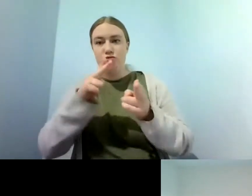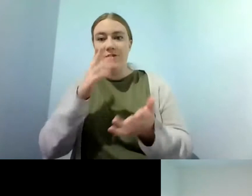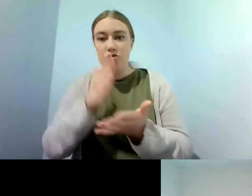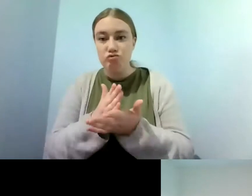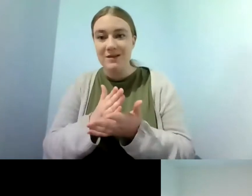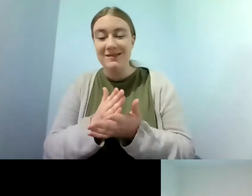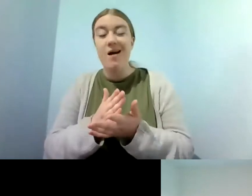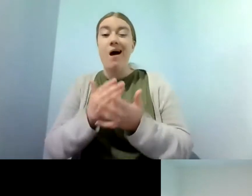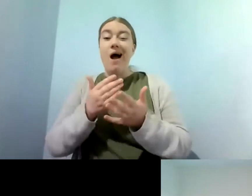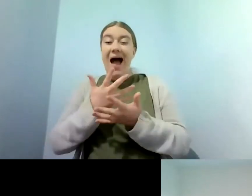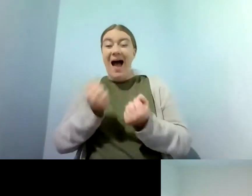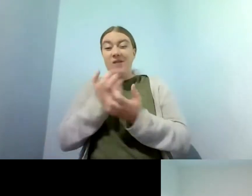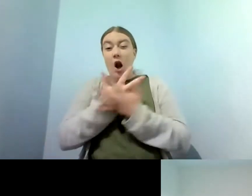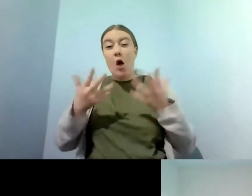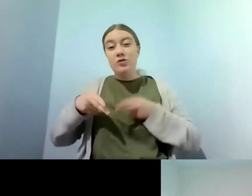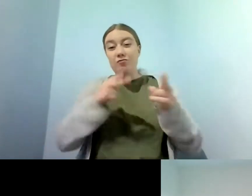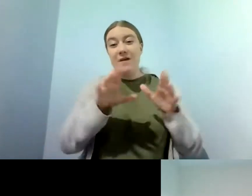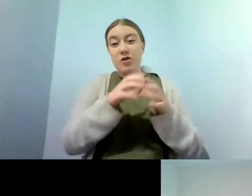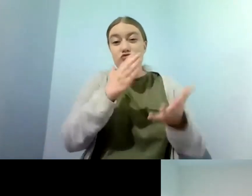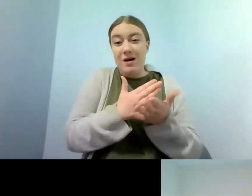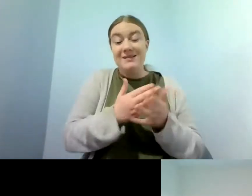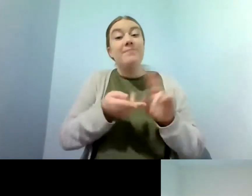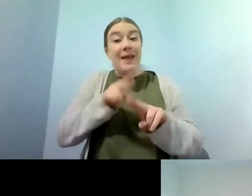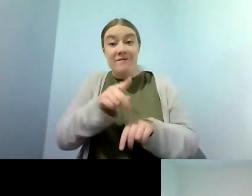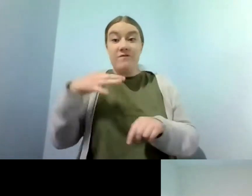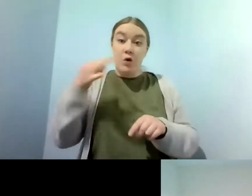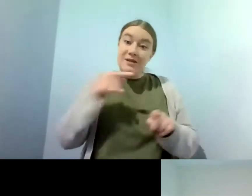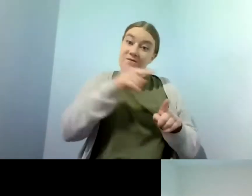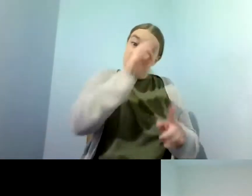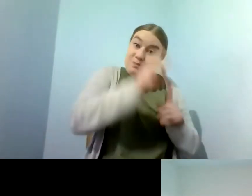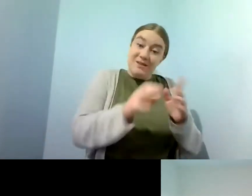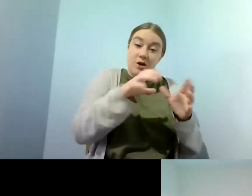um if you're volunteering for a specific trust then they'll they'll want the data